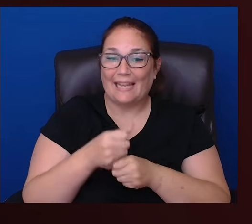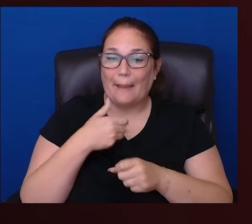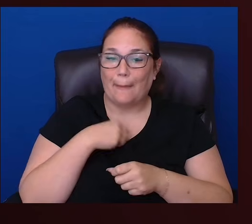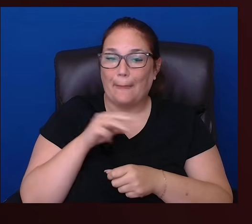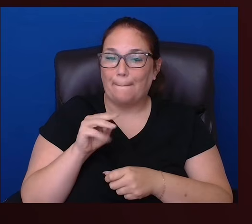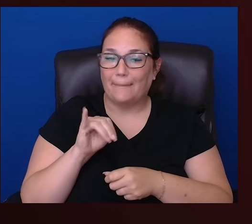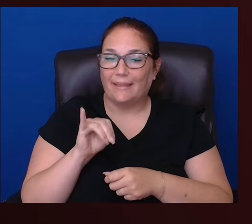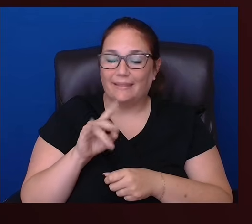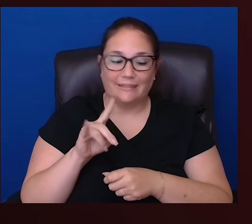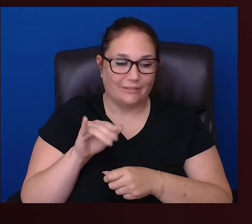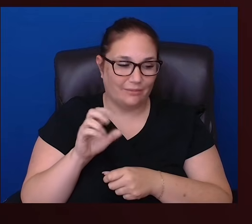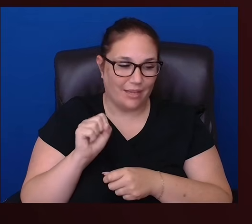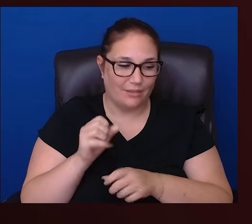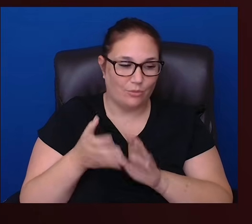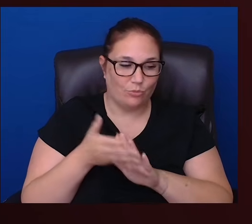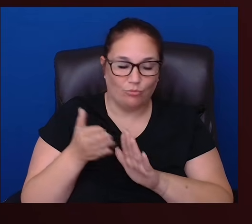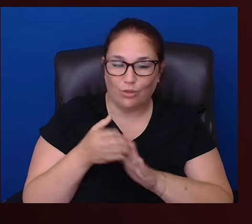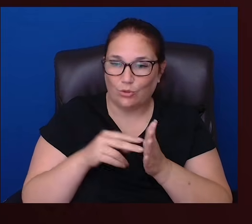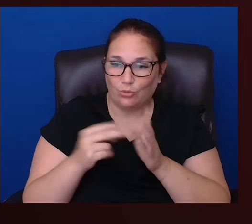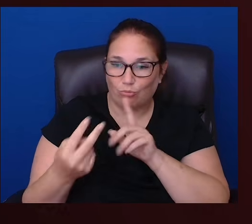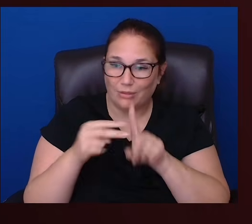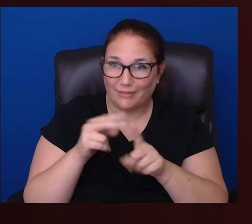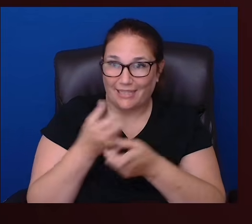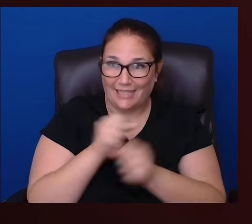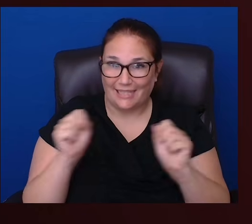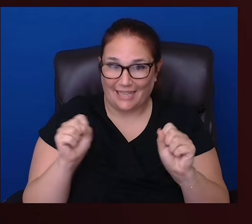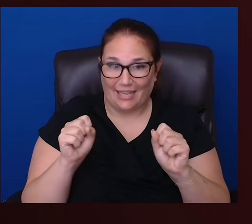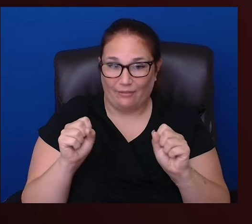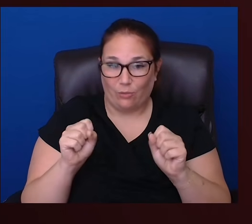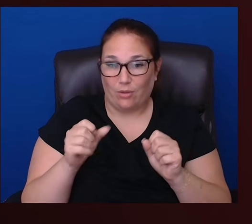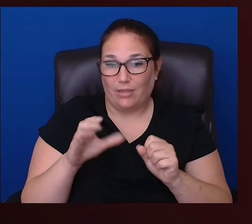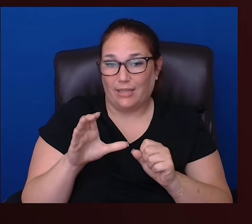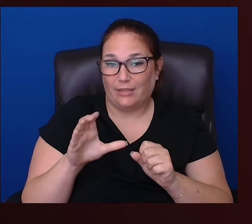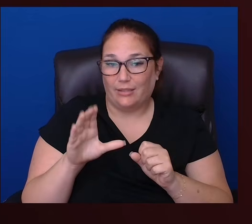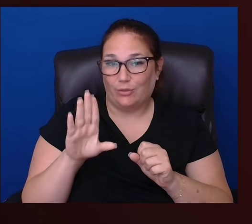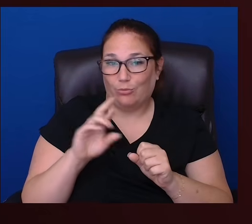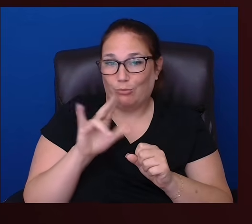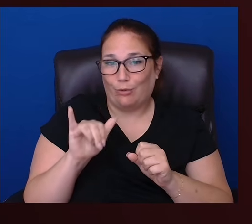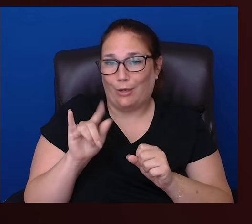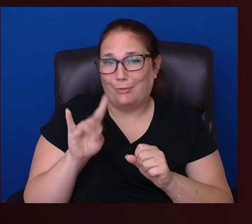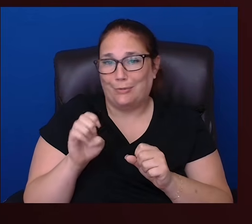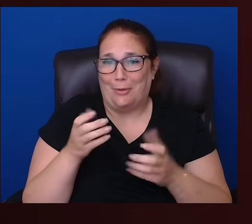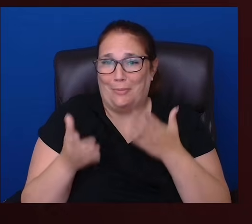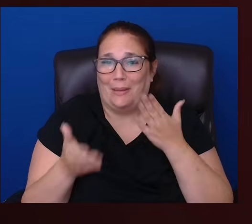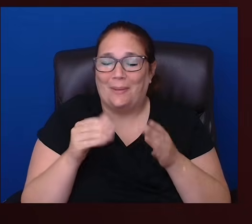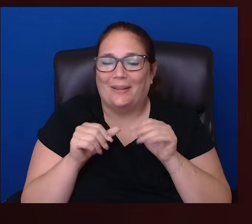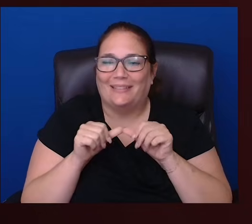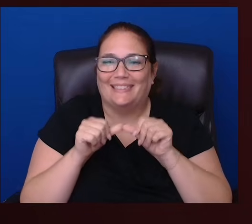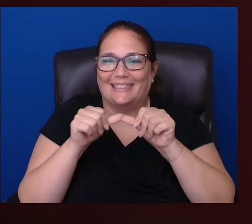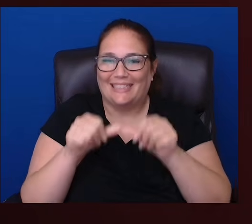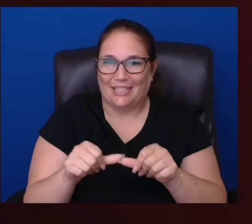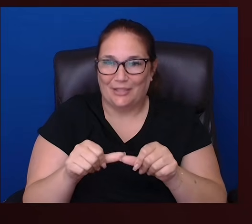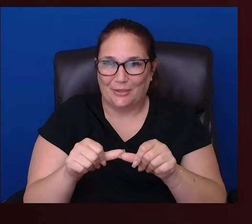Do you perceive this as safe?" Well, it's Brady's code. Maybe. I'll hit, "Continue," here.